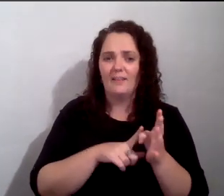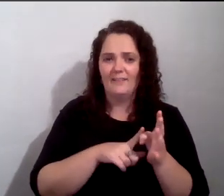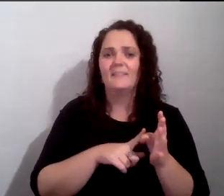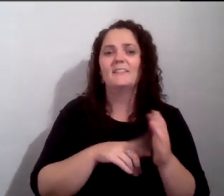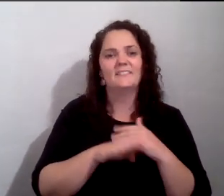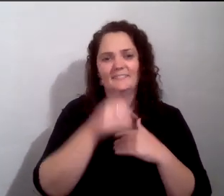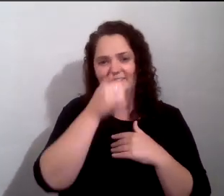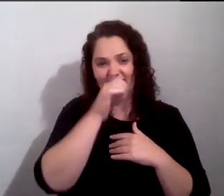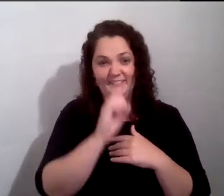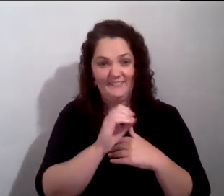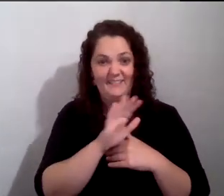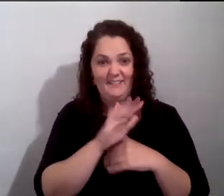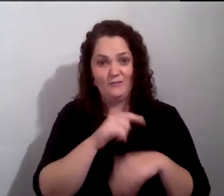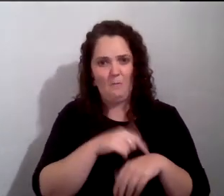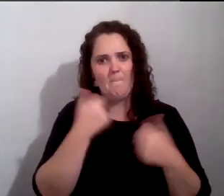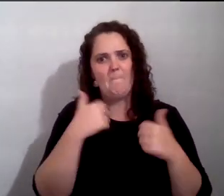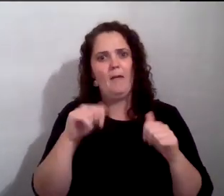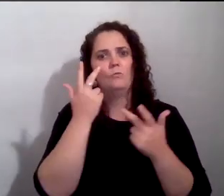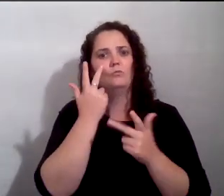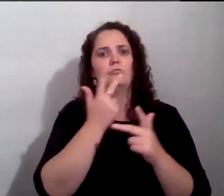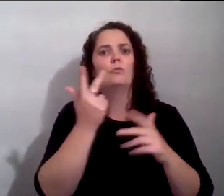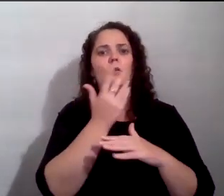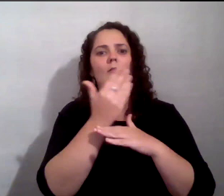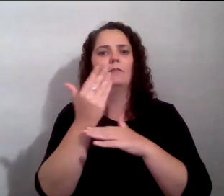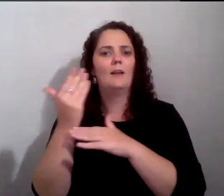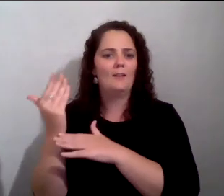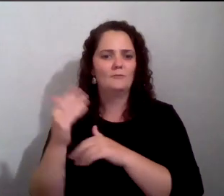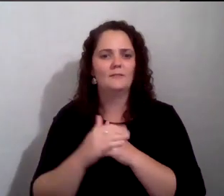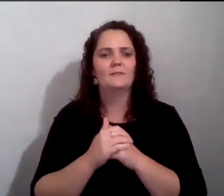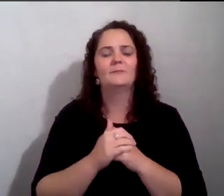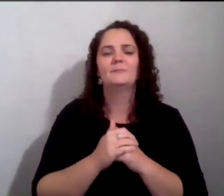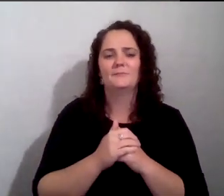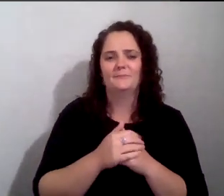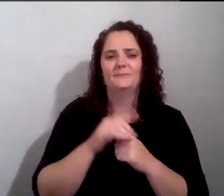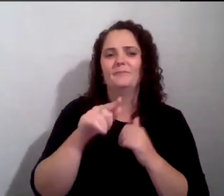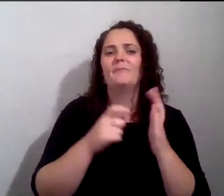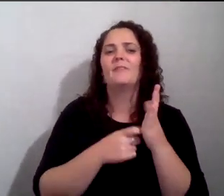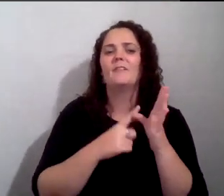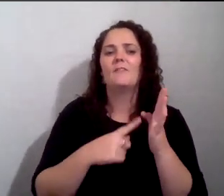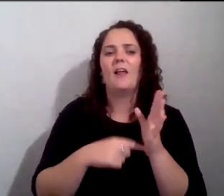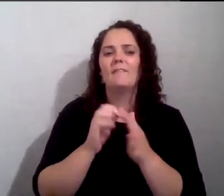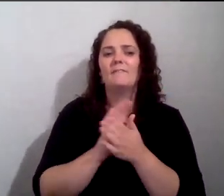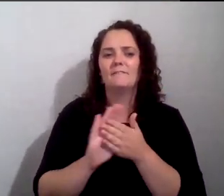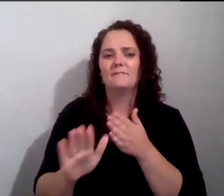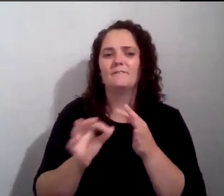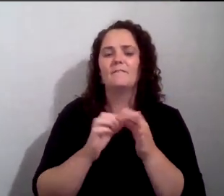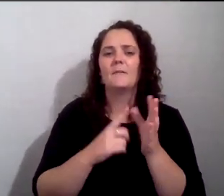gallery even exhibits her abstract works. Here is Ralph Balson, her partner in art,